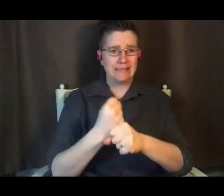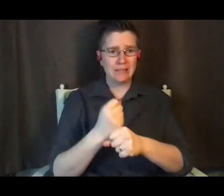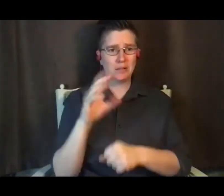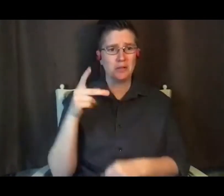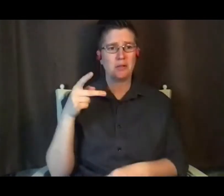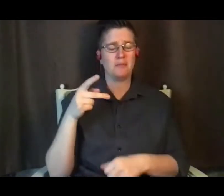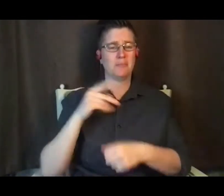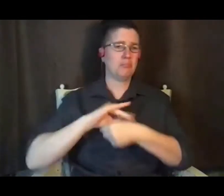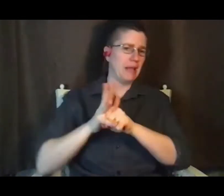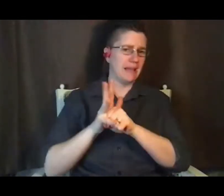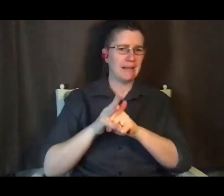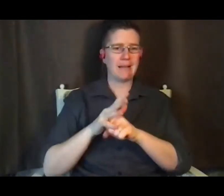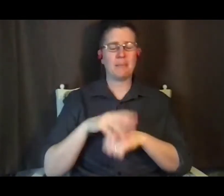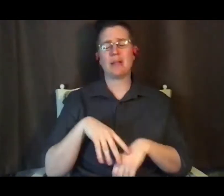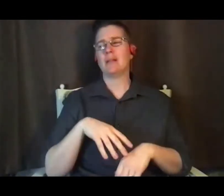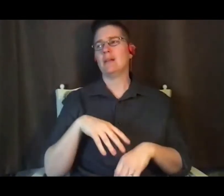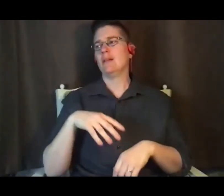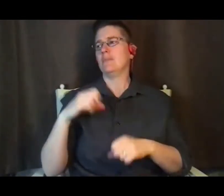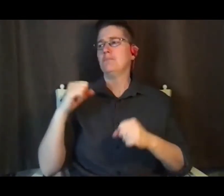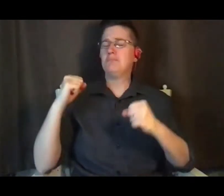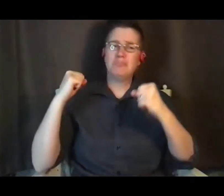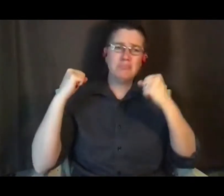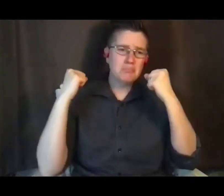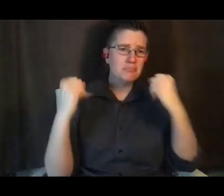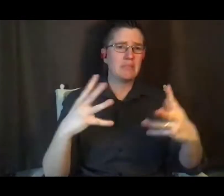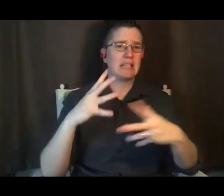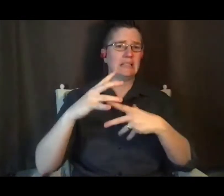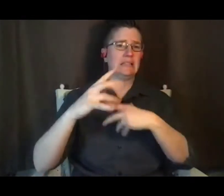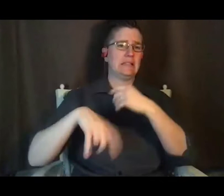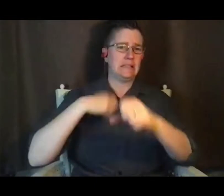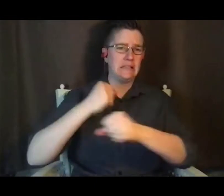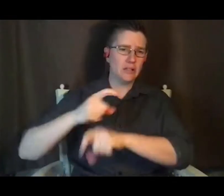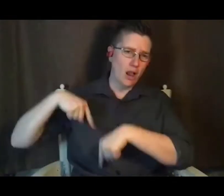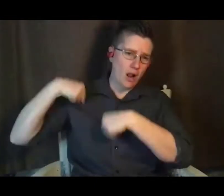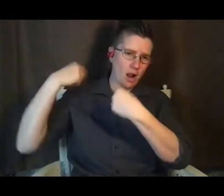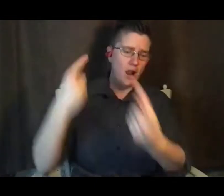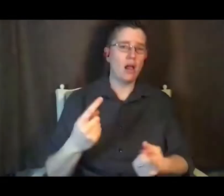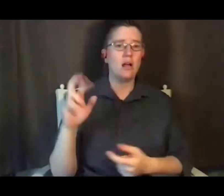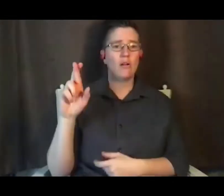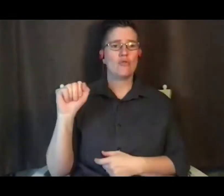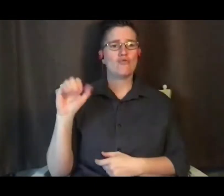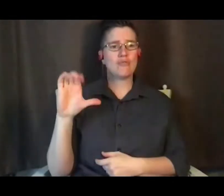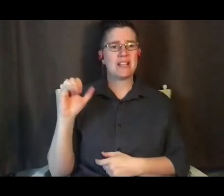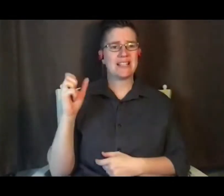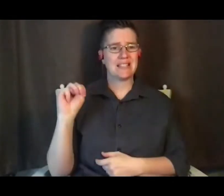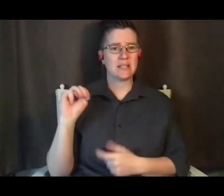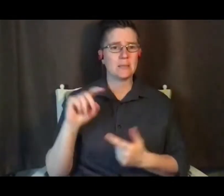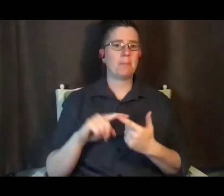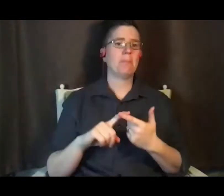and years of constant onslaught of racism and class oppression and ableism and messages that